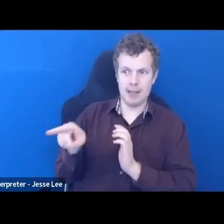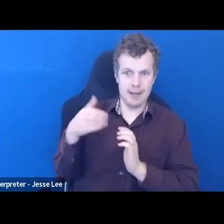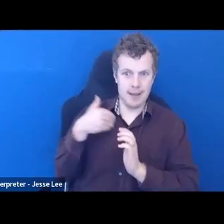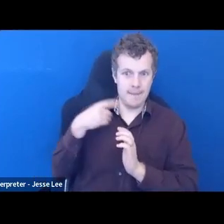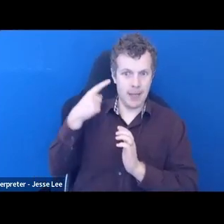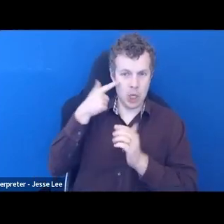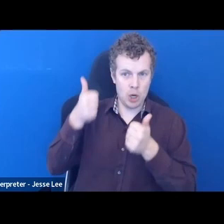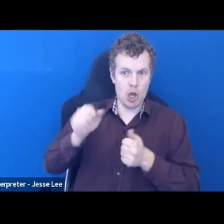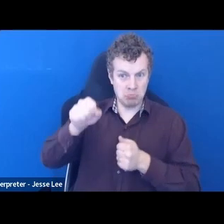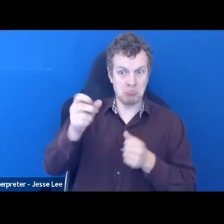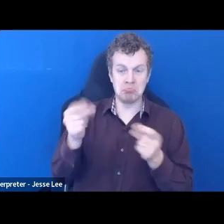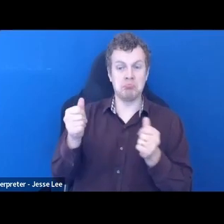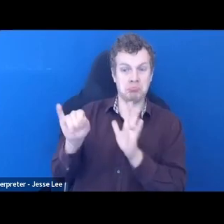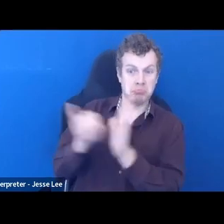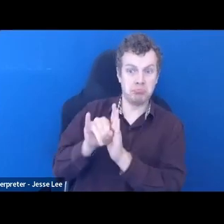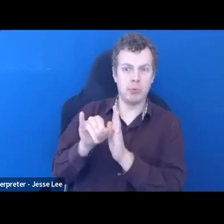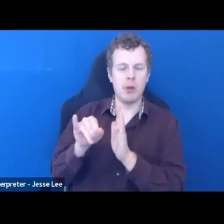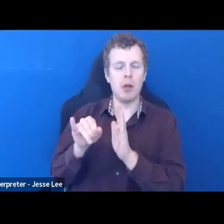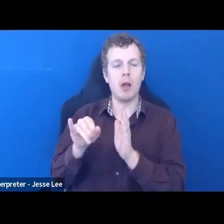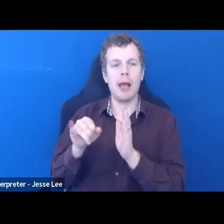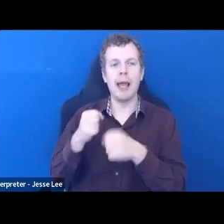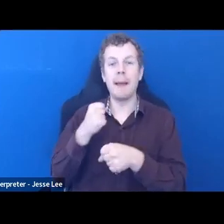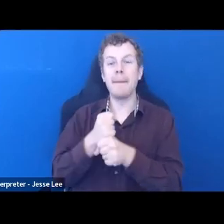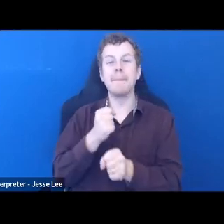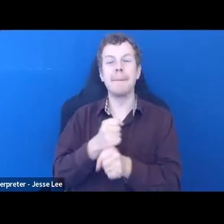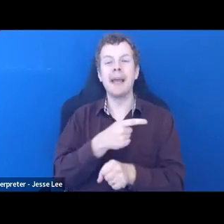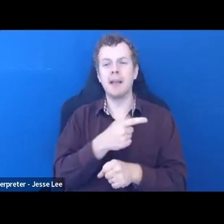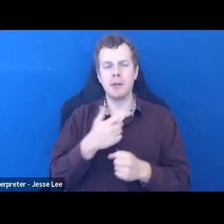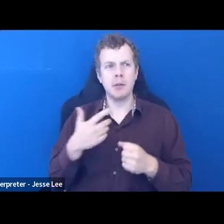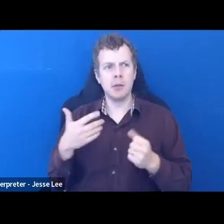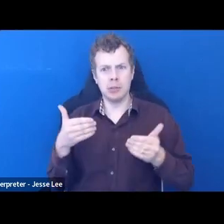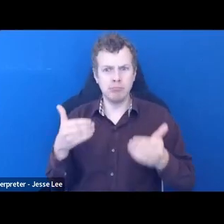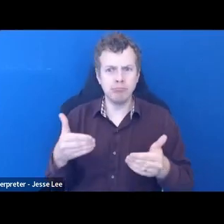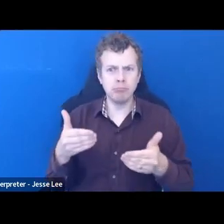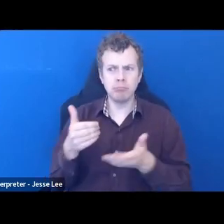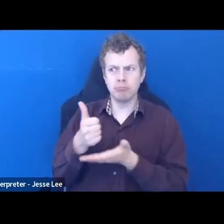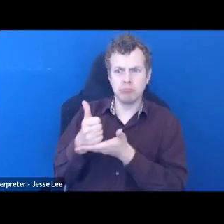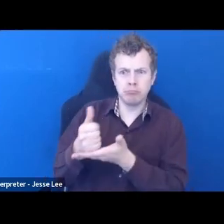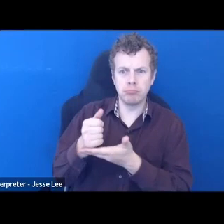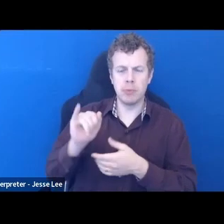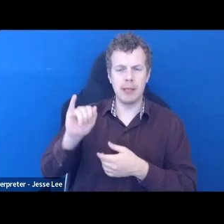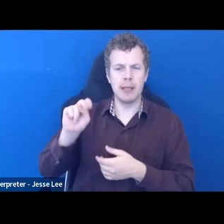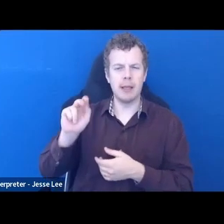That leads to a more kind of timely intervention through that EHDI System.